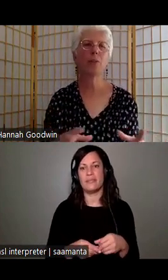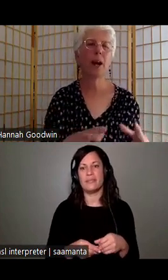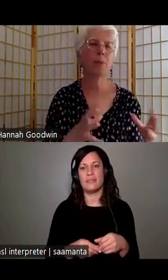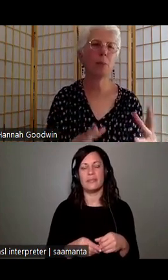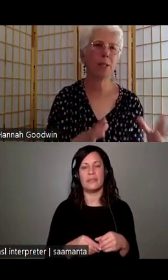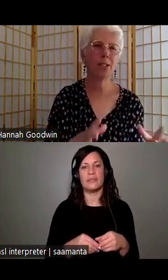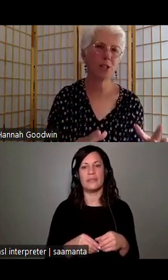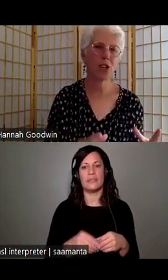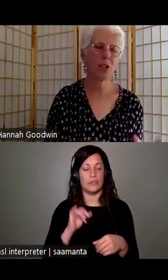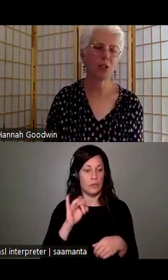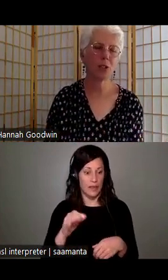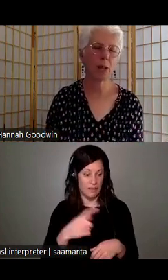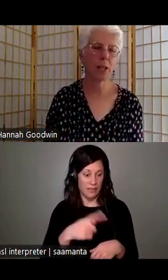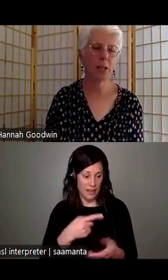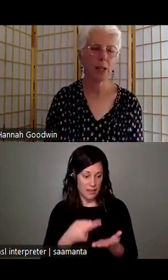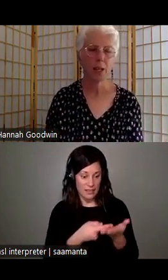if there happened to be a discussion or something.